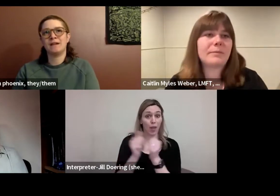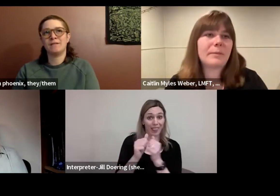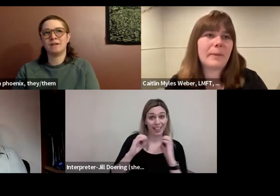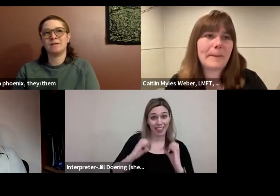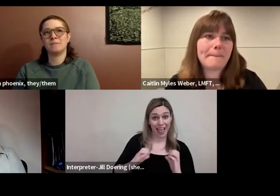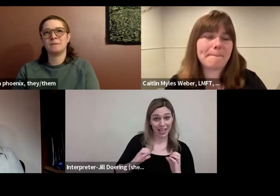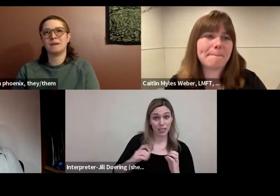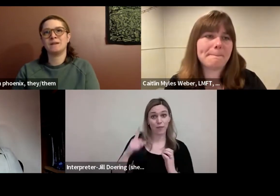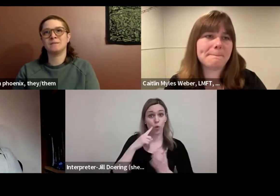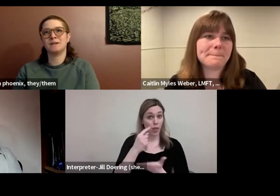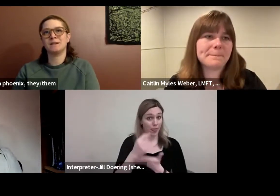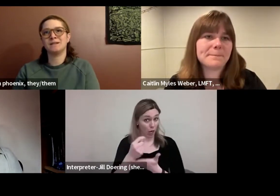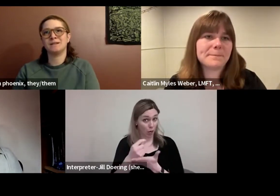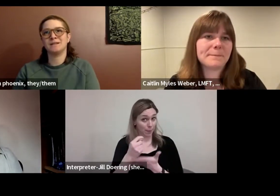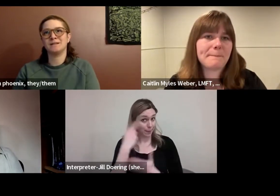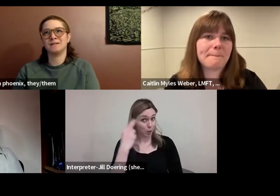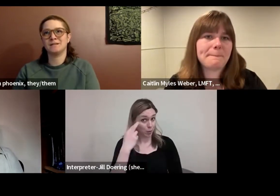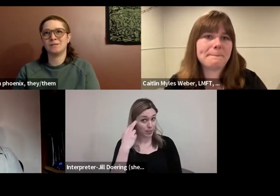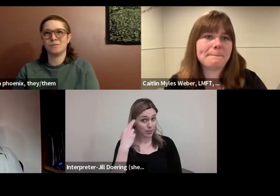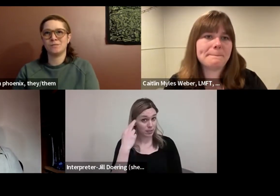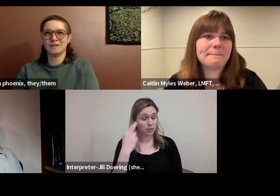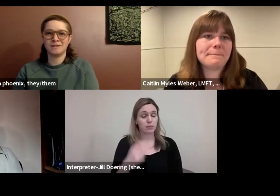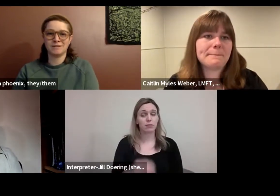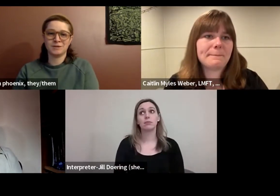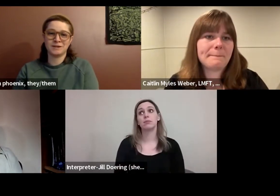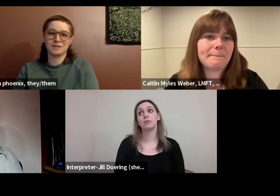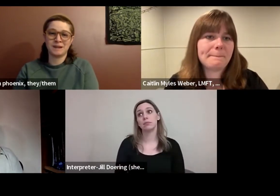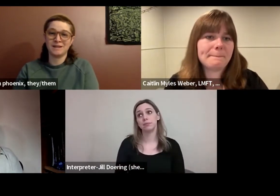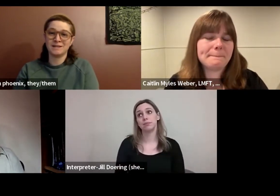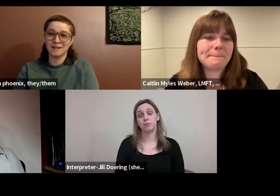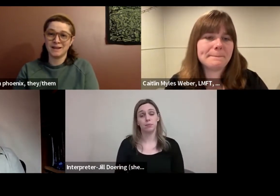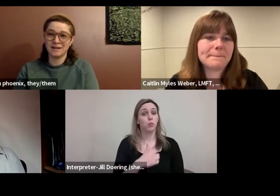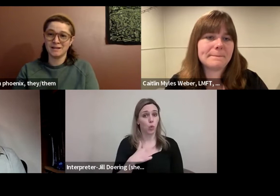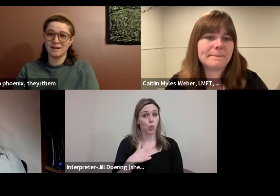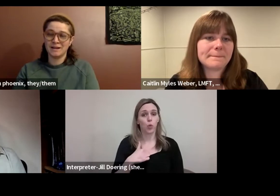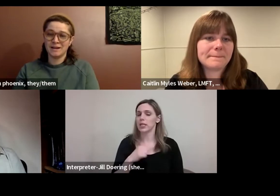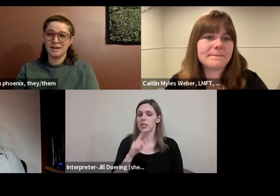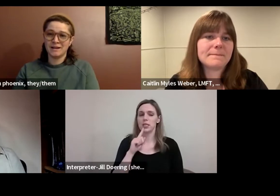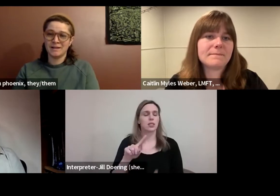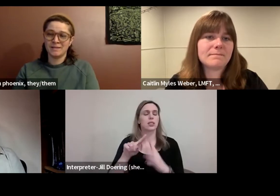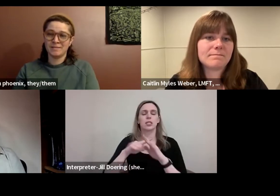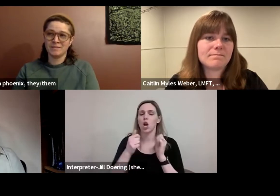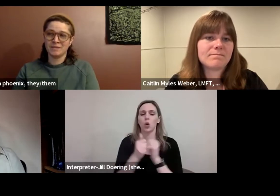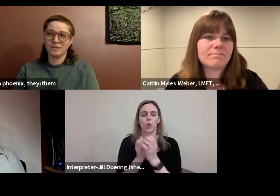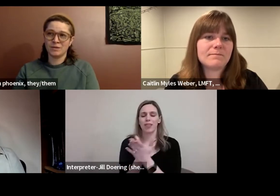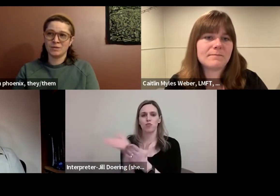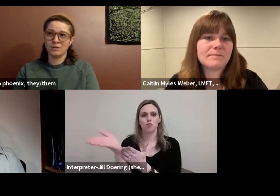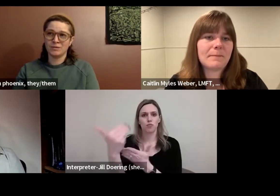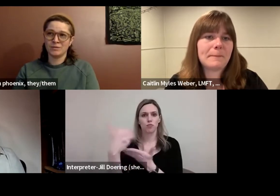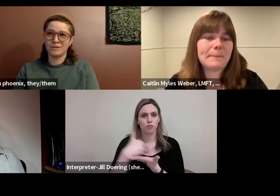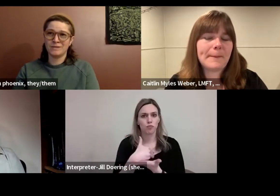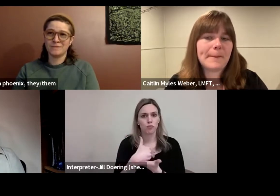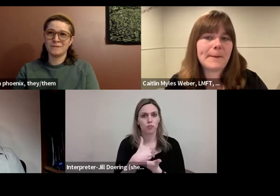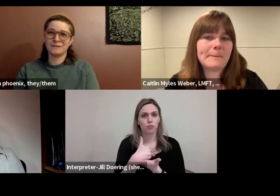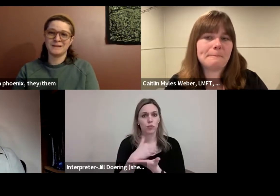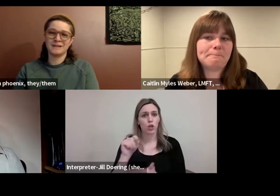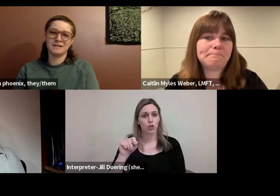having come from that experience is, you know, we start with transparency. So one of the first things